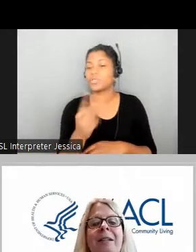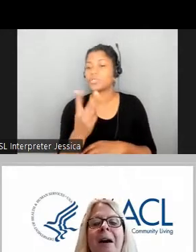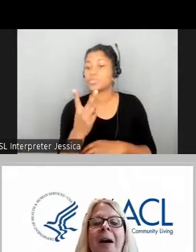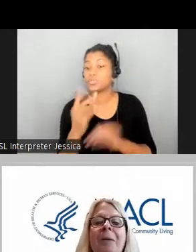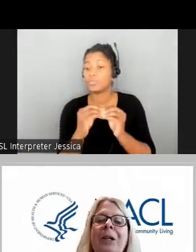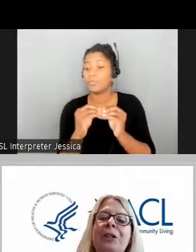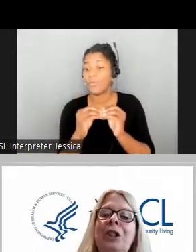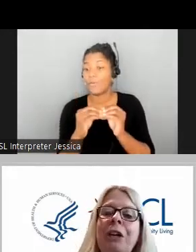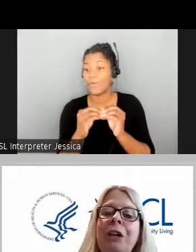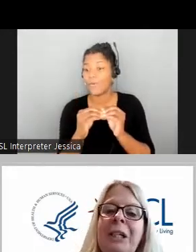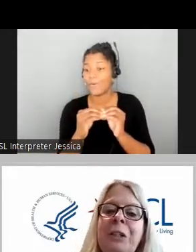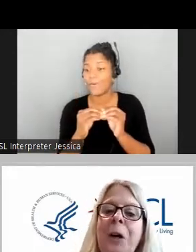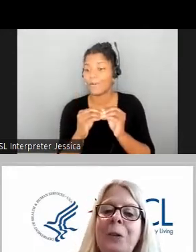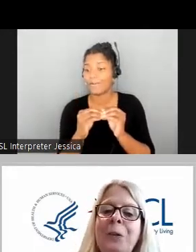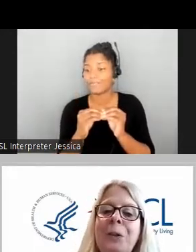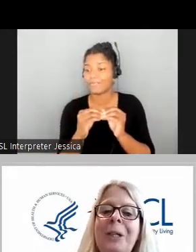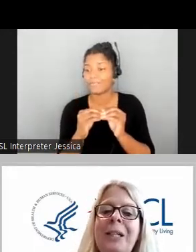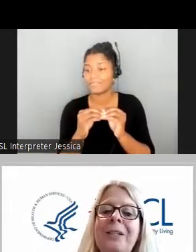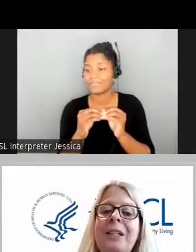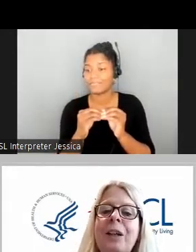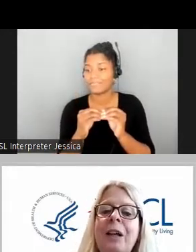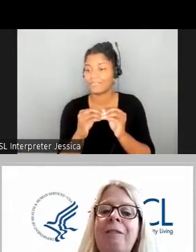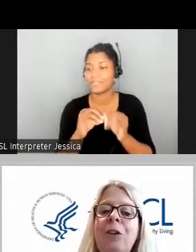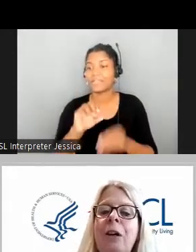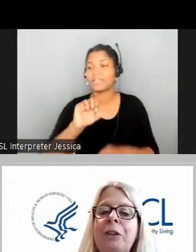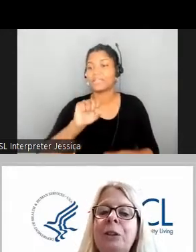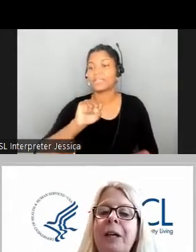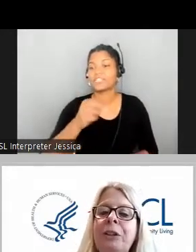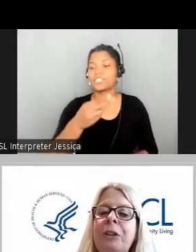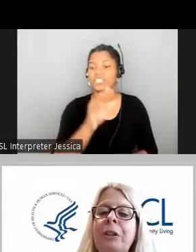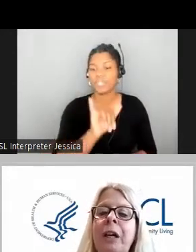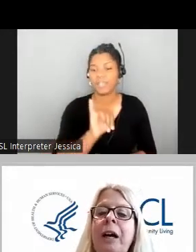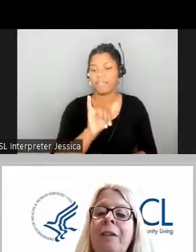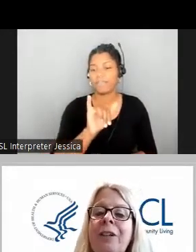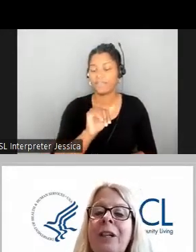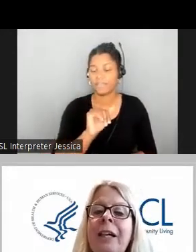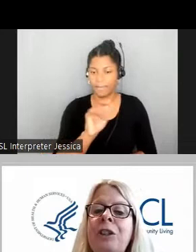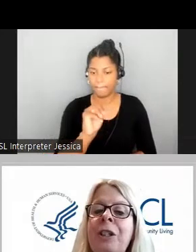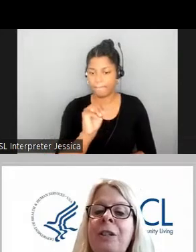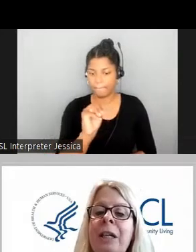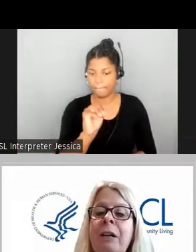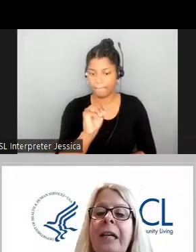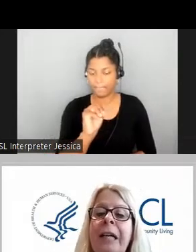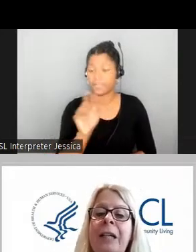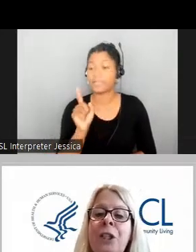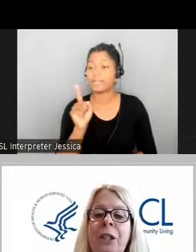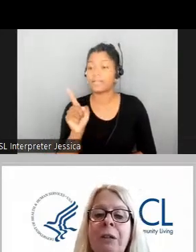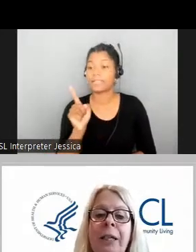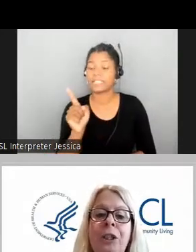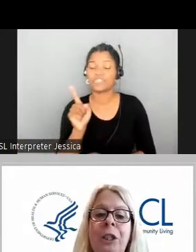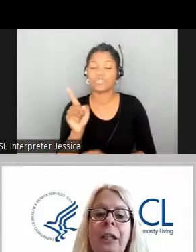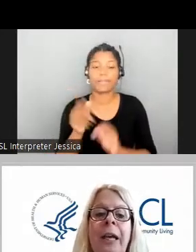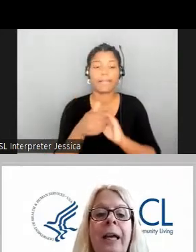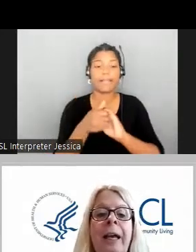Sherrie McDonald, who is the Lifelong Links Director of Connections Area Agency on Aging,